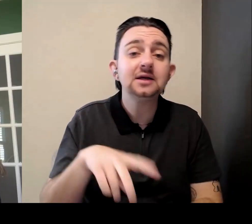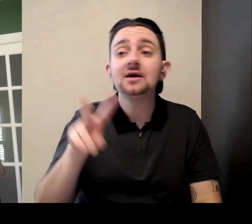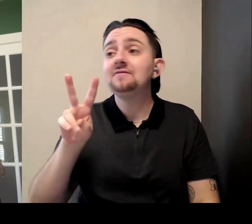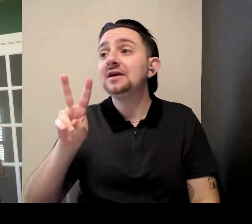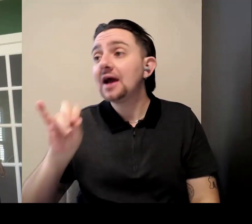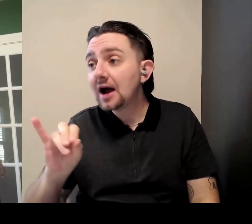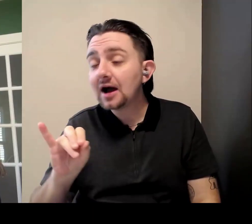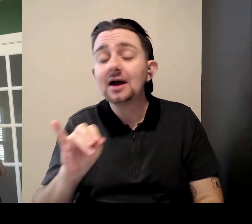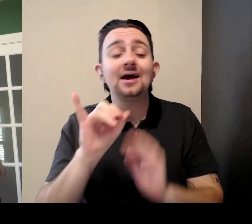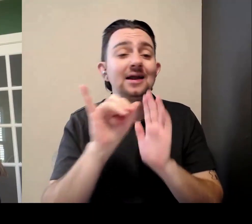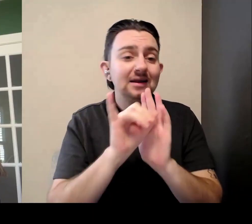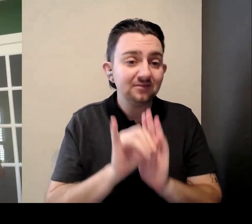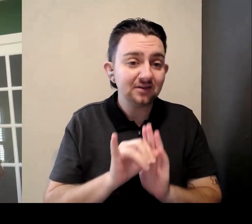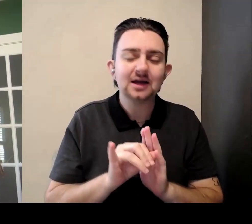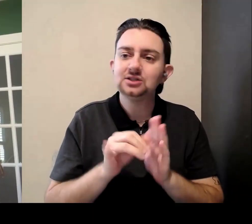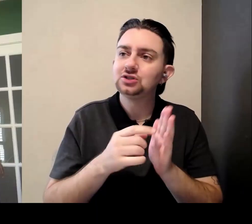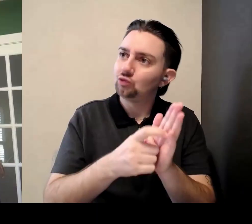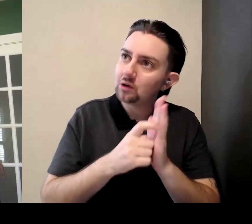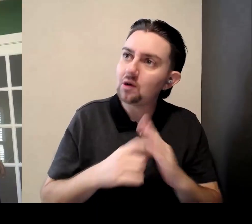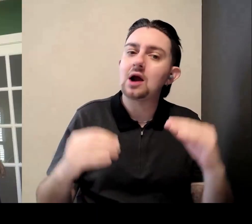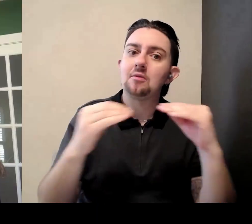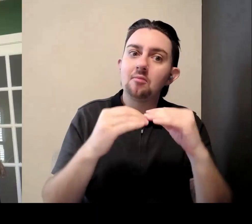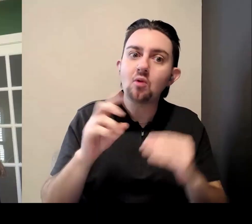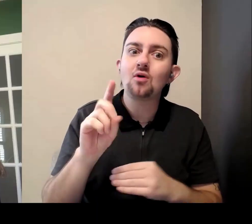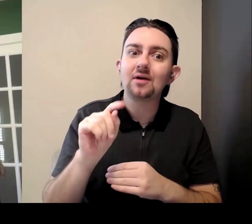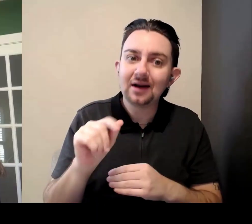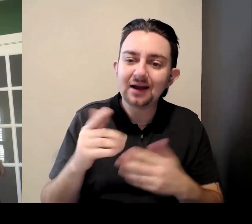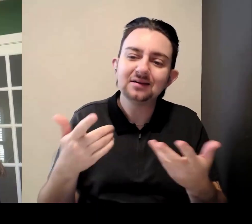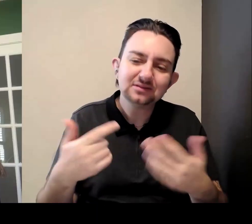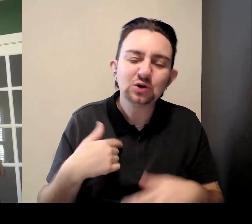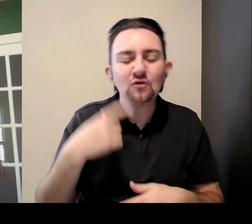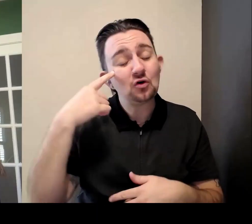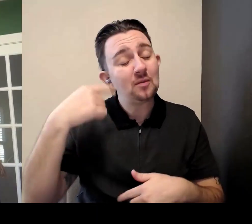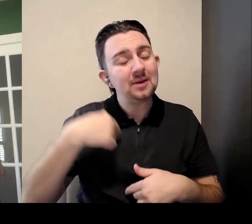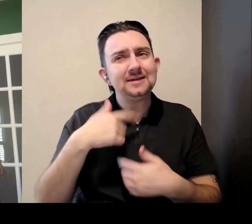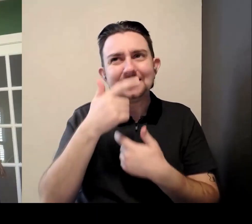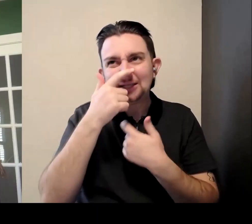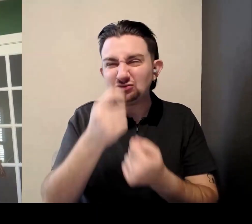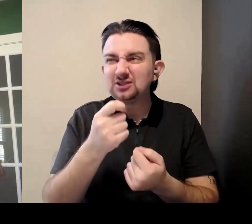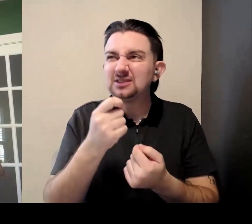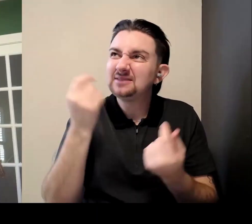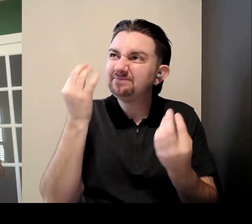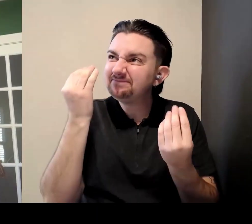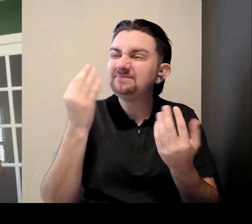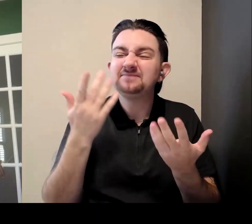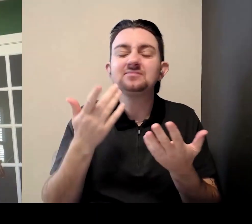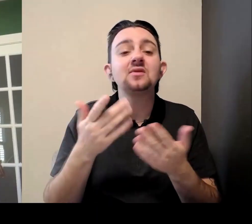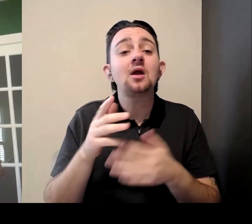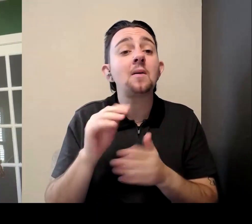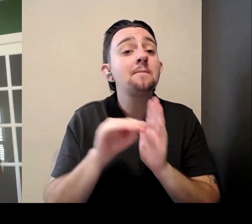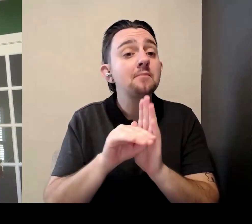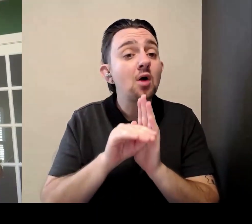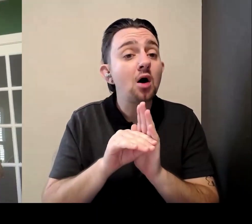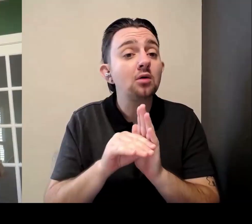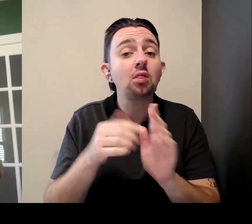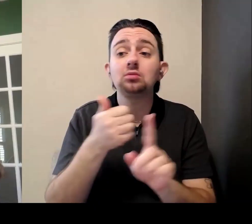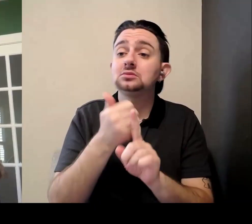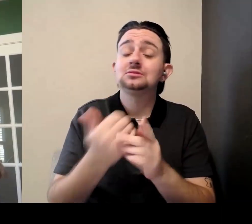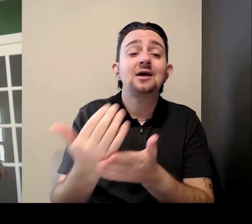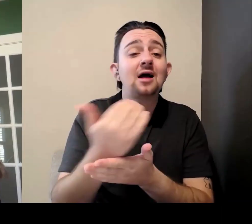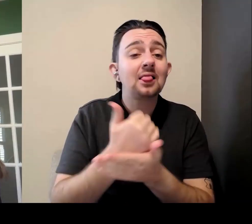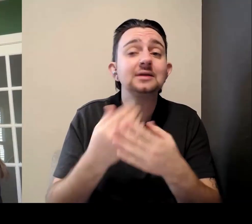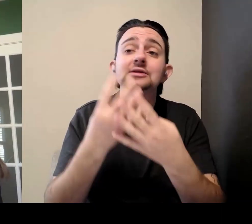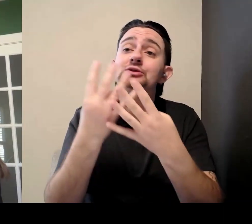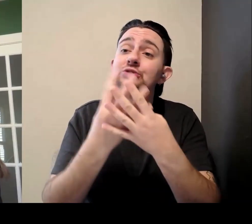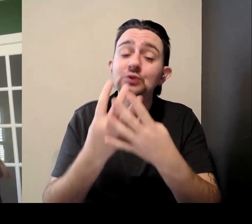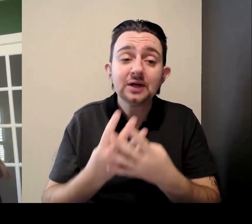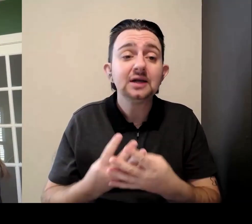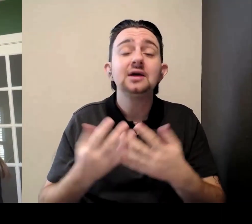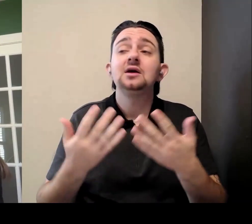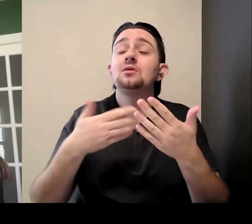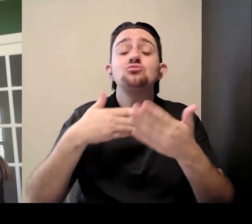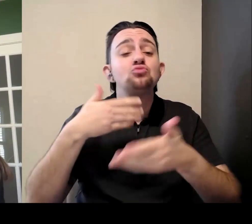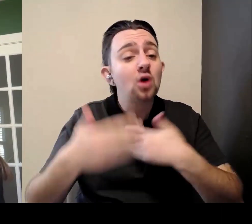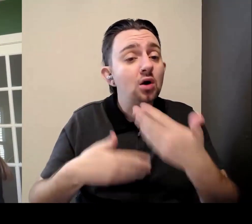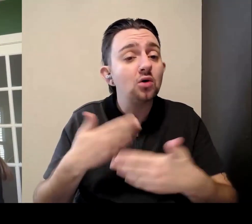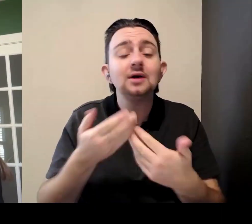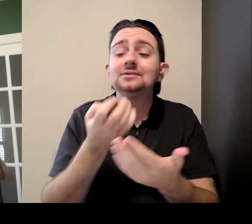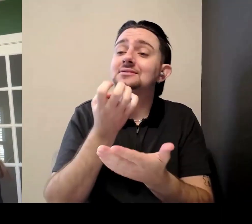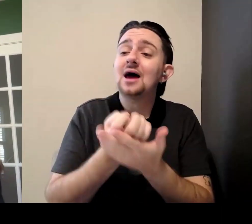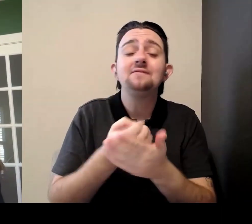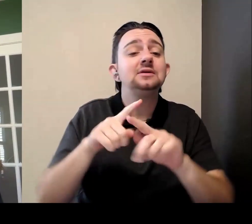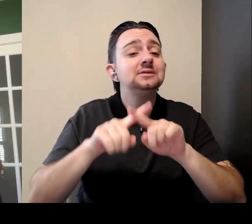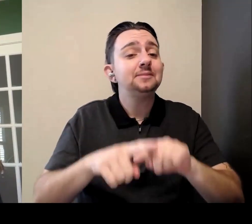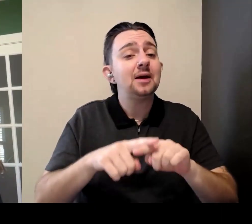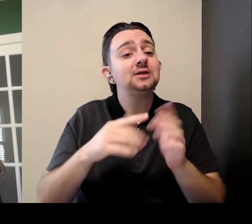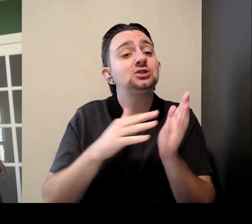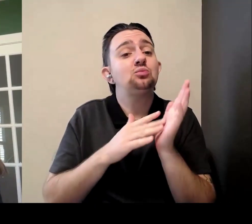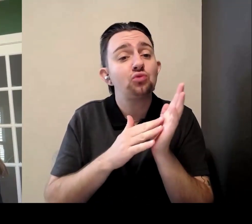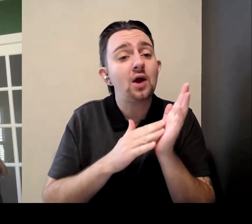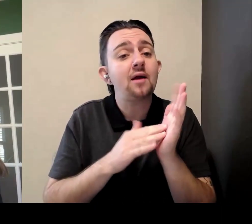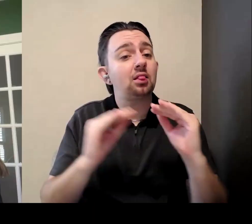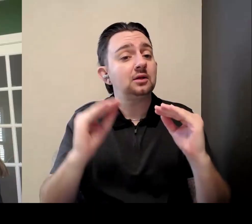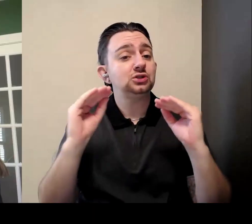It would be interesting to me in a model that was just collecting screening and progress in an evidence-based braille instructional model to just be part of that process.